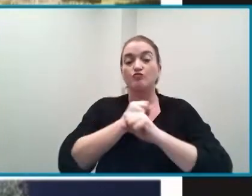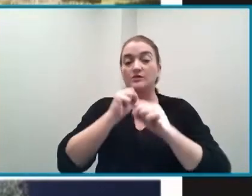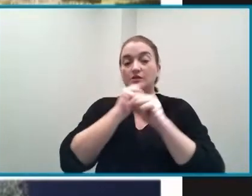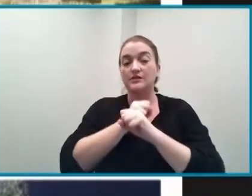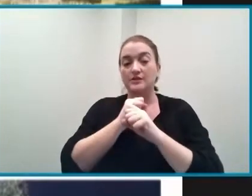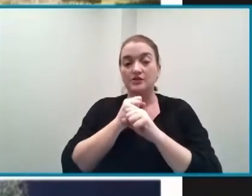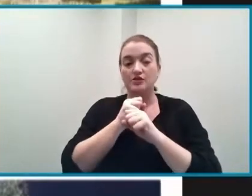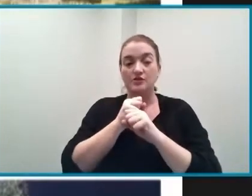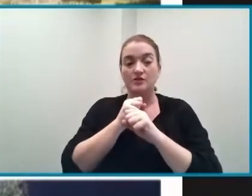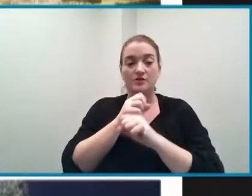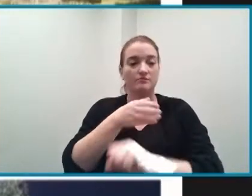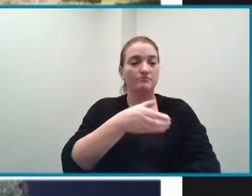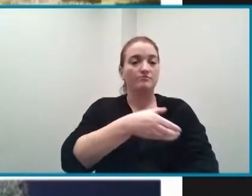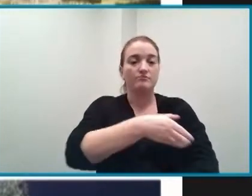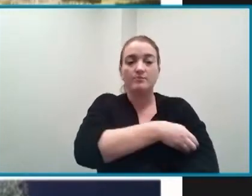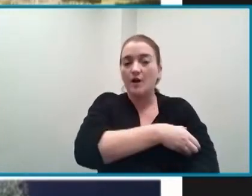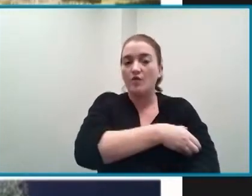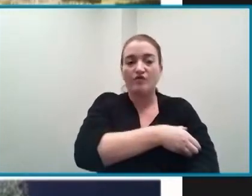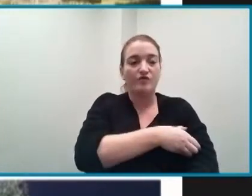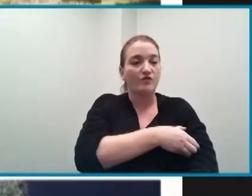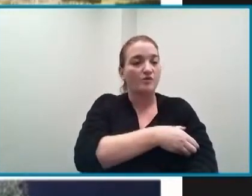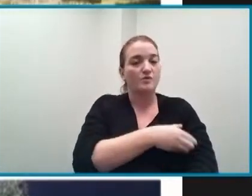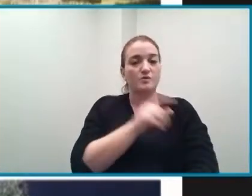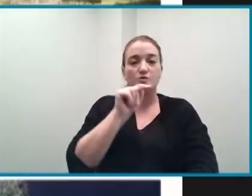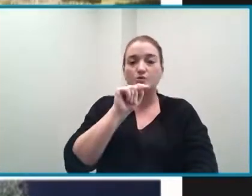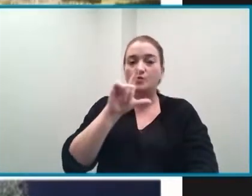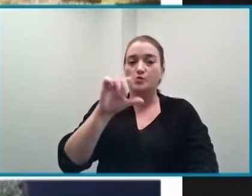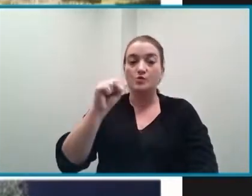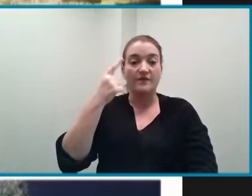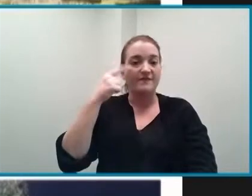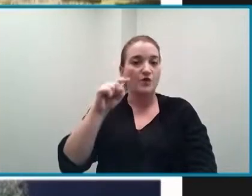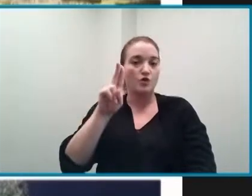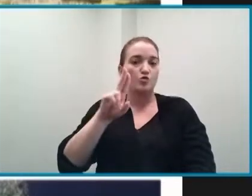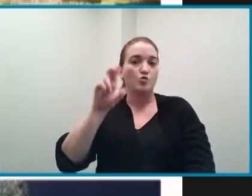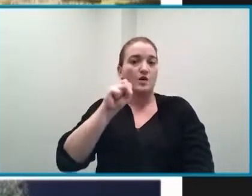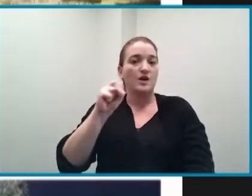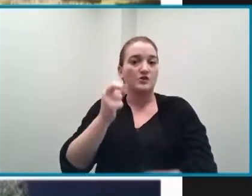powerful like tools for the US to use in its foreign policy. Uh,